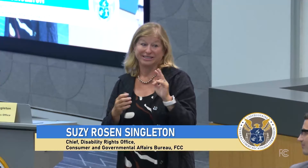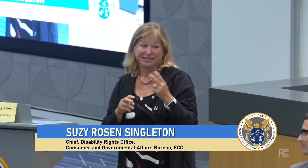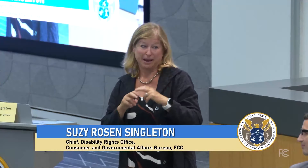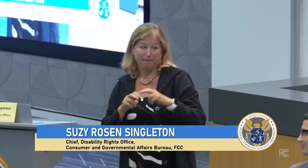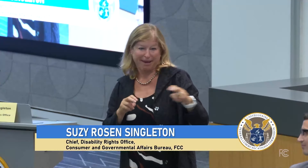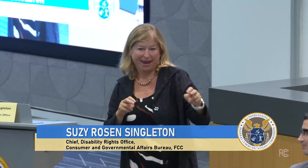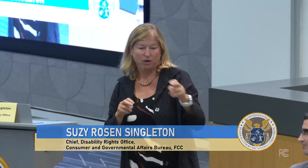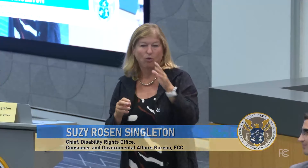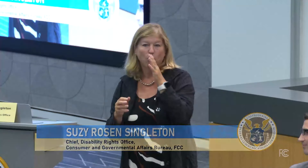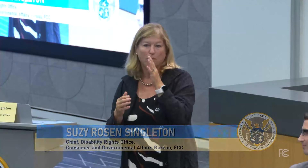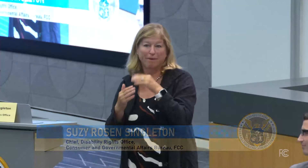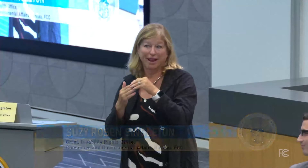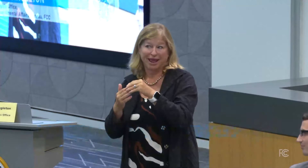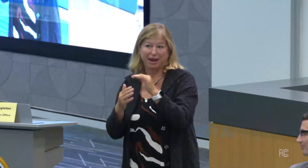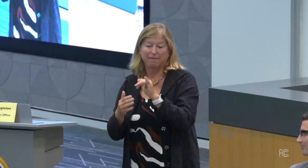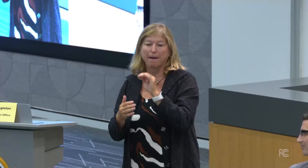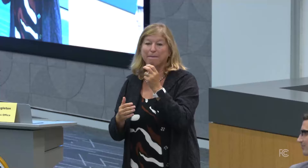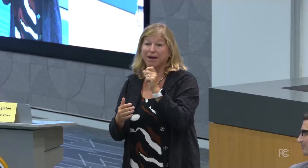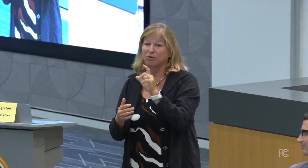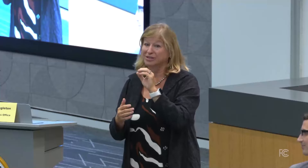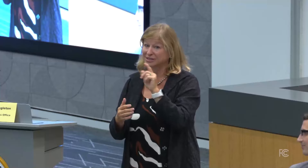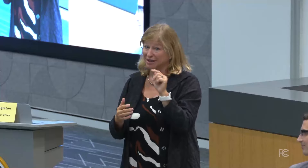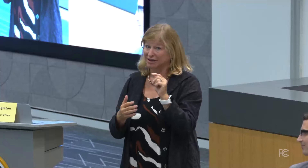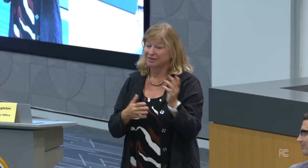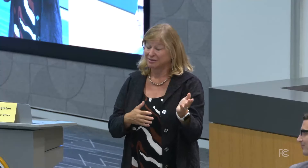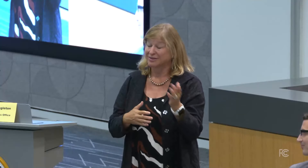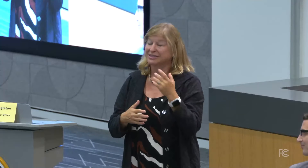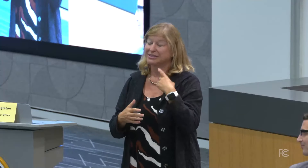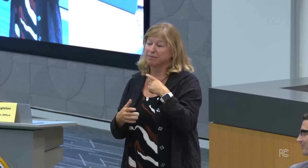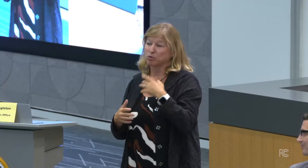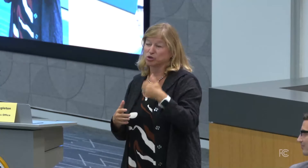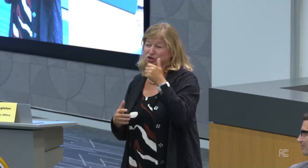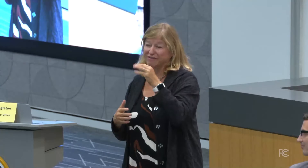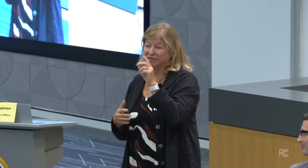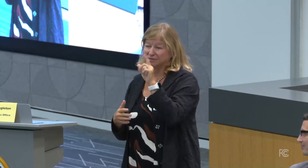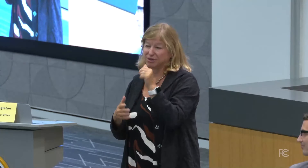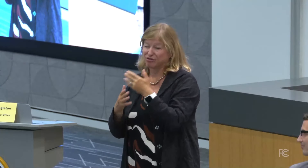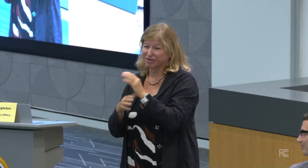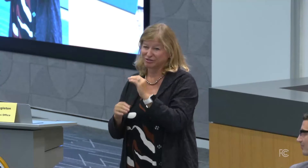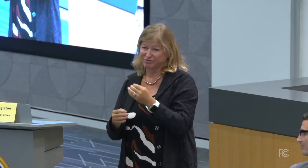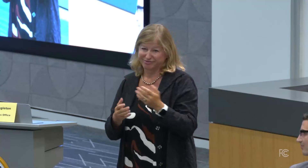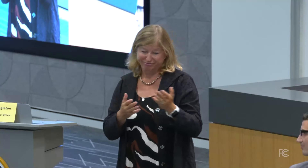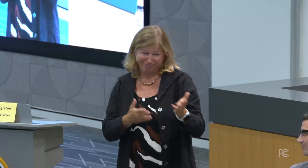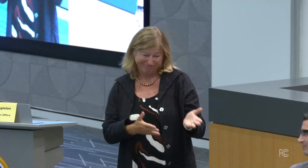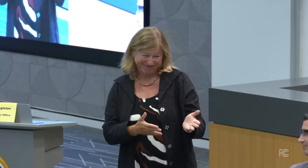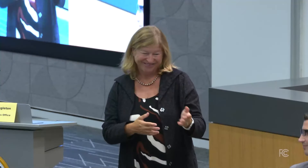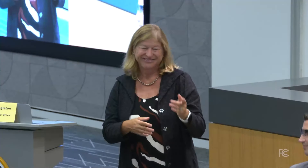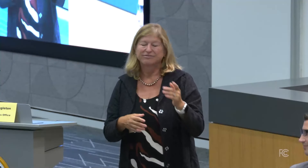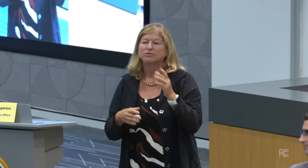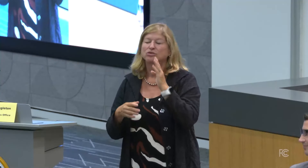SO YOU WILL HAVE TIME TO NETWORK WITH ONE ANOTHER. THANK YOU FOR THE RETURNING